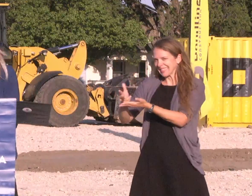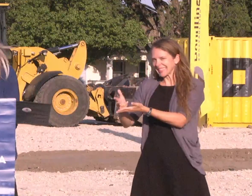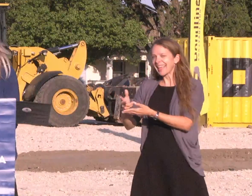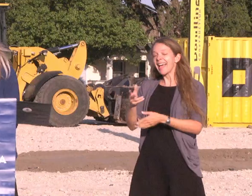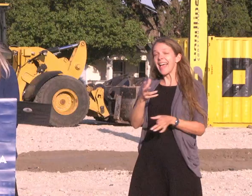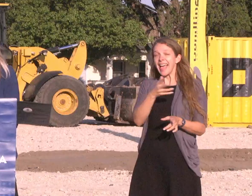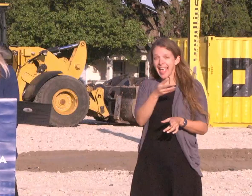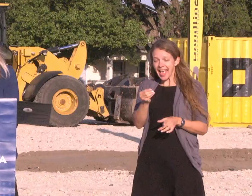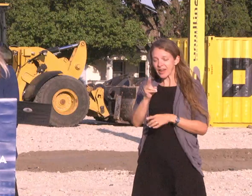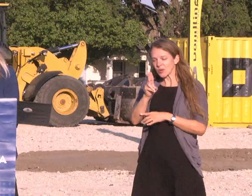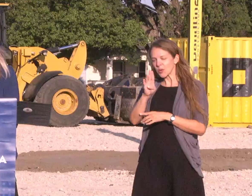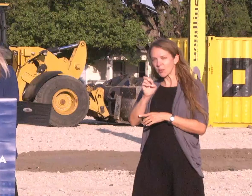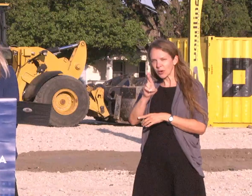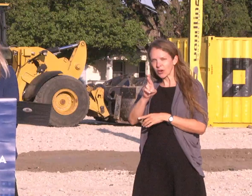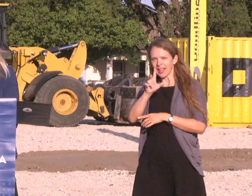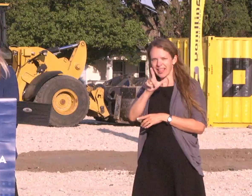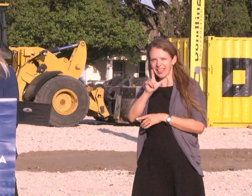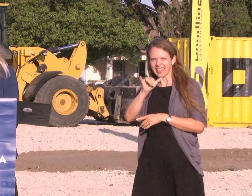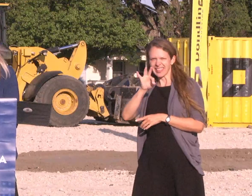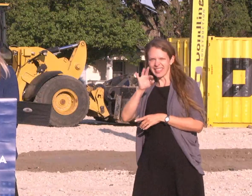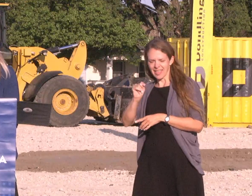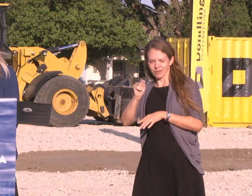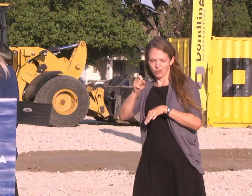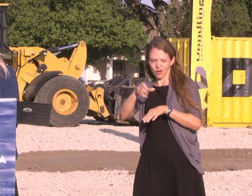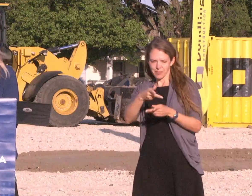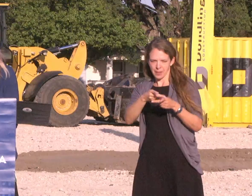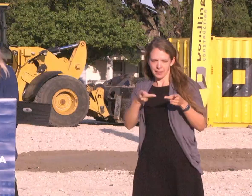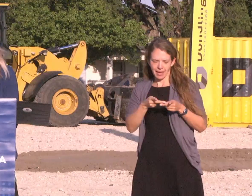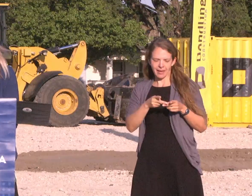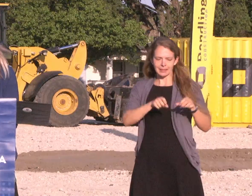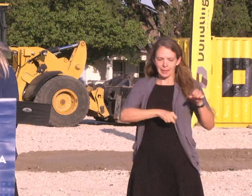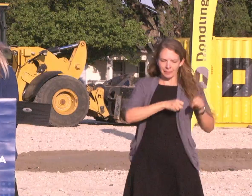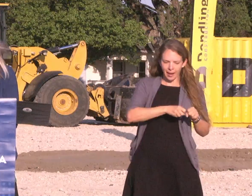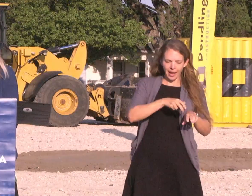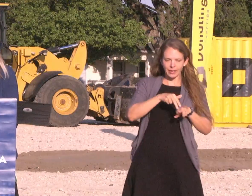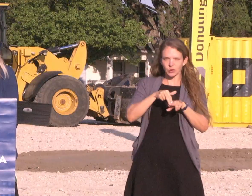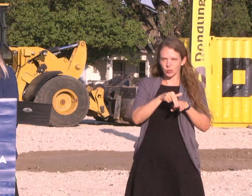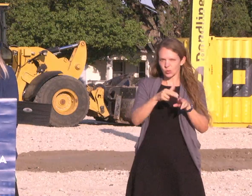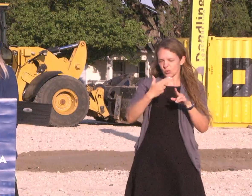as Uber and lift drop off spots bike and scooter rentals and of course the 12 bus Bays for over 1